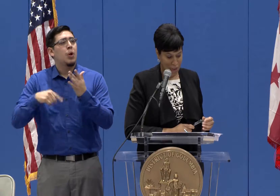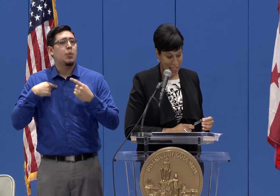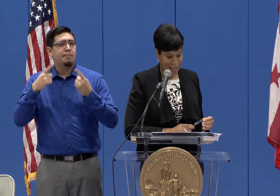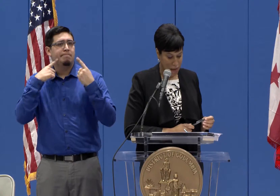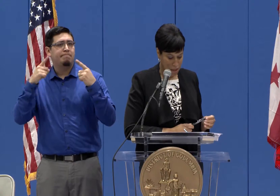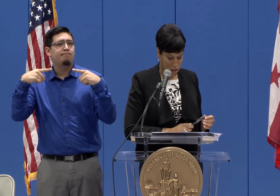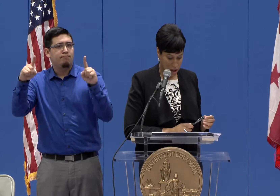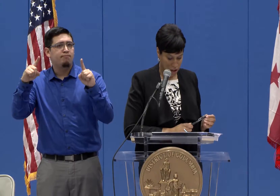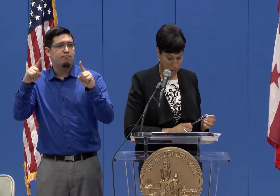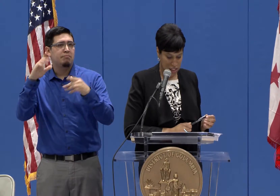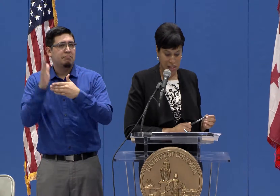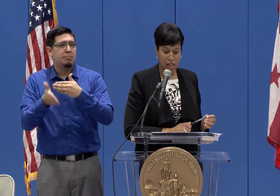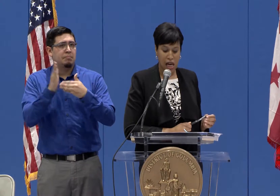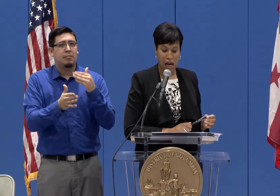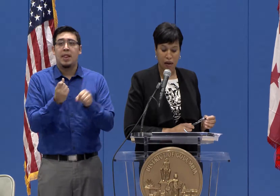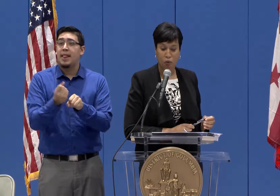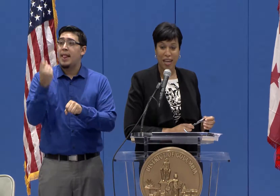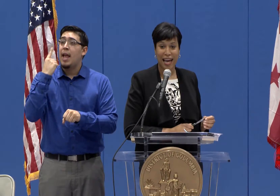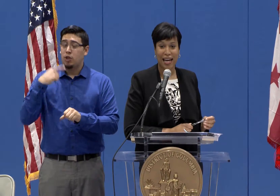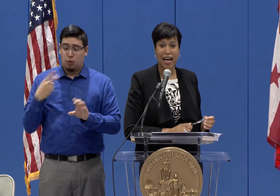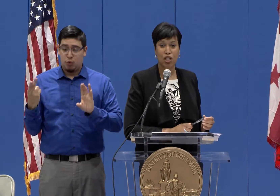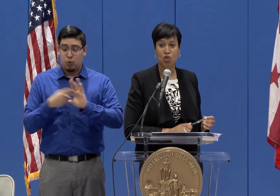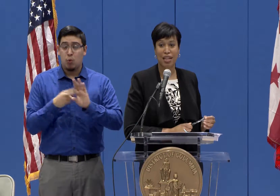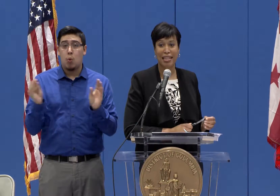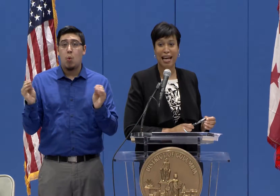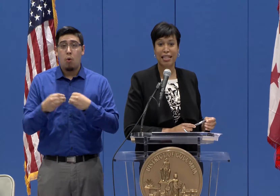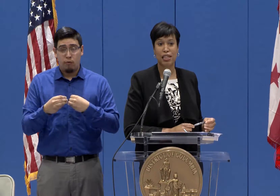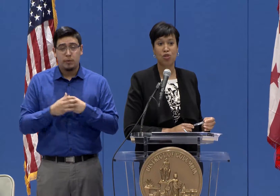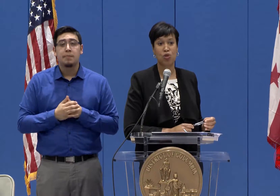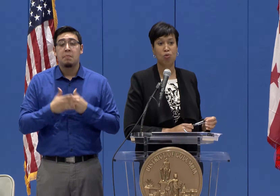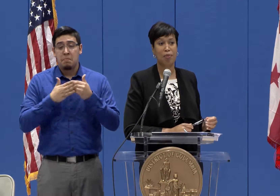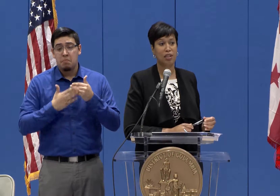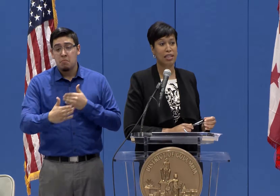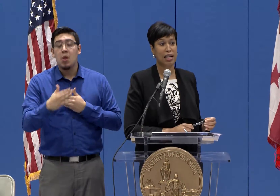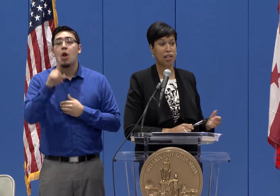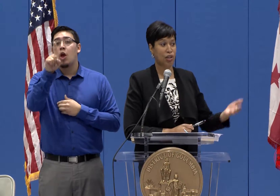SO WHEN I CAME INTO OFFICE, WE HAD $192 MILLION GAP.